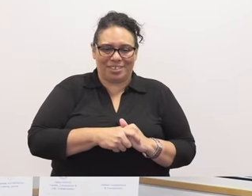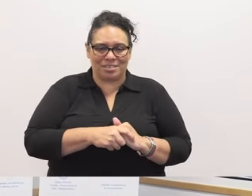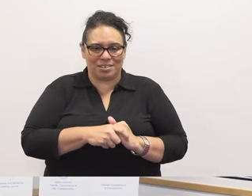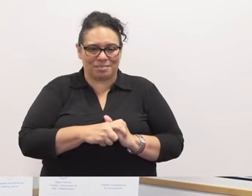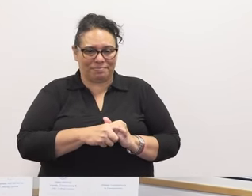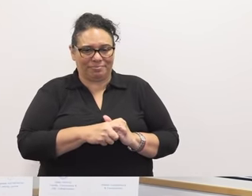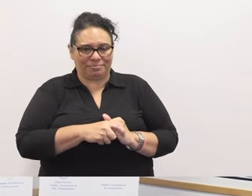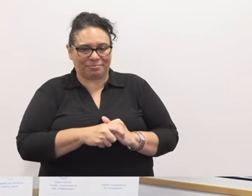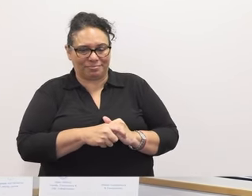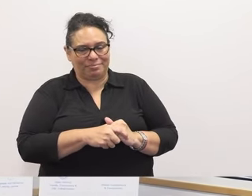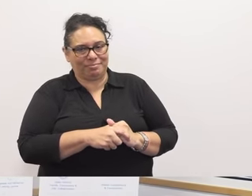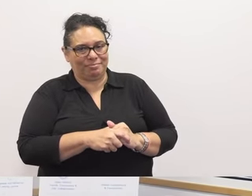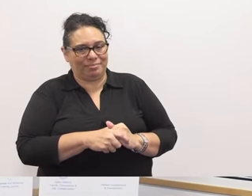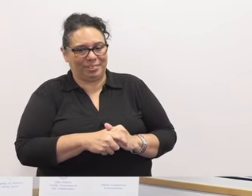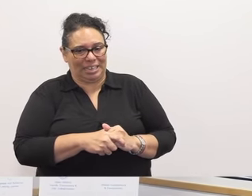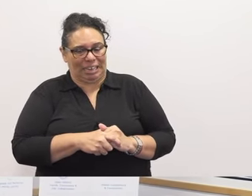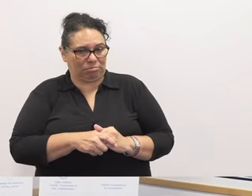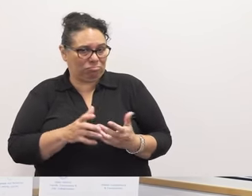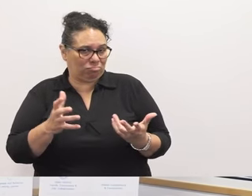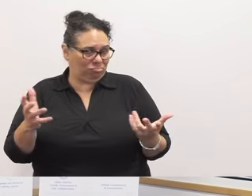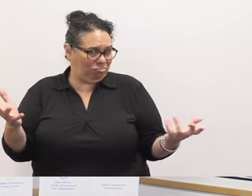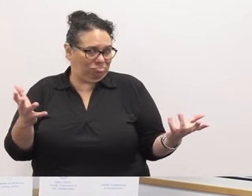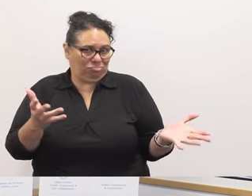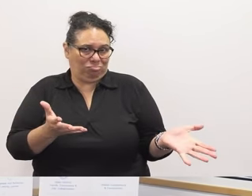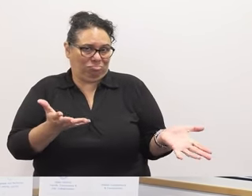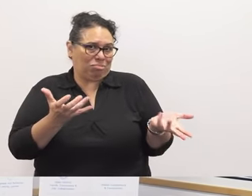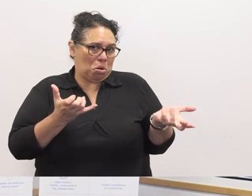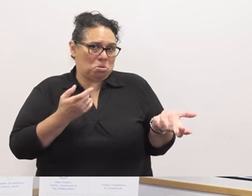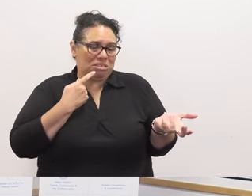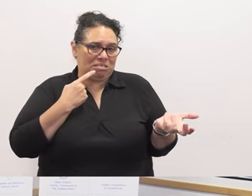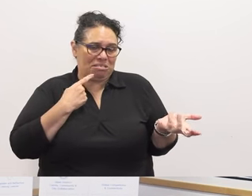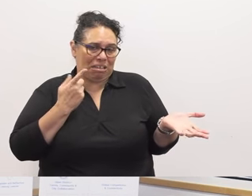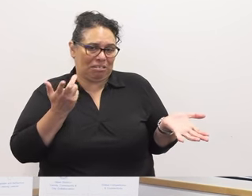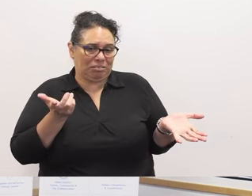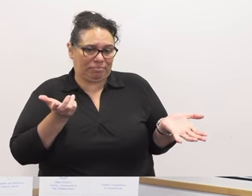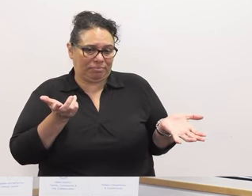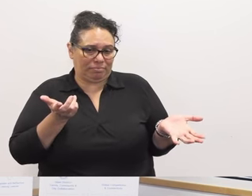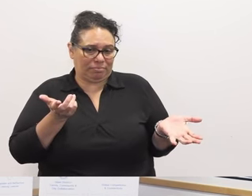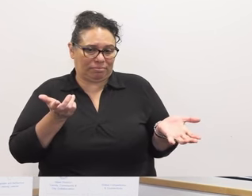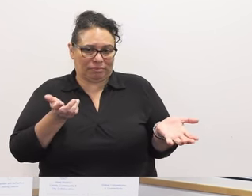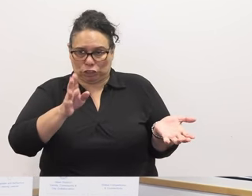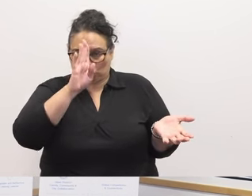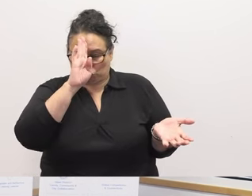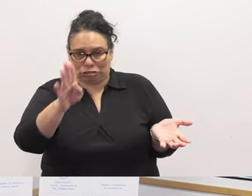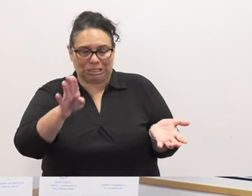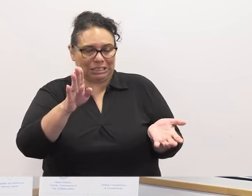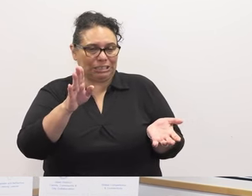I'd have to say, in addition to the direct instruction teachers in the classroom,